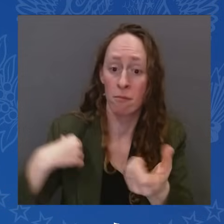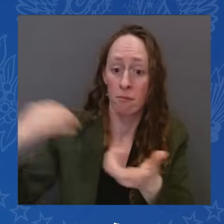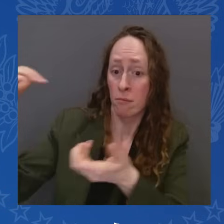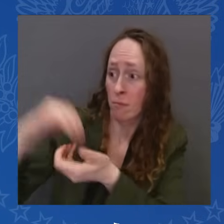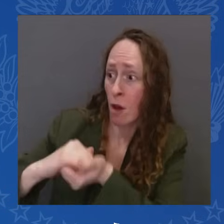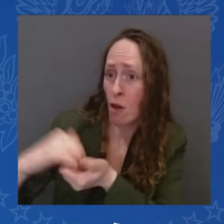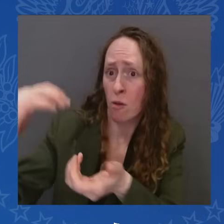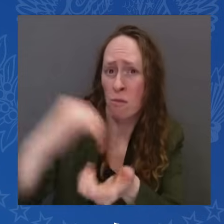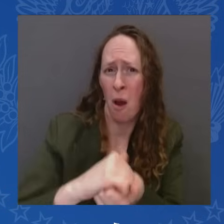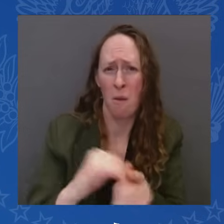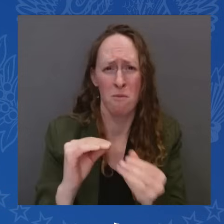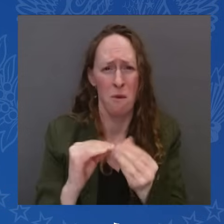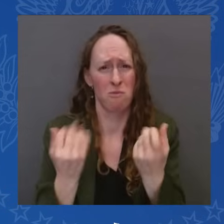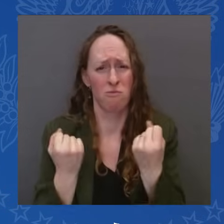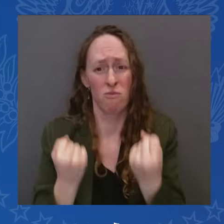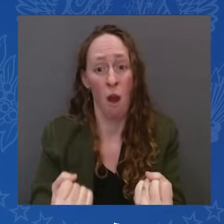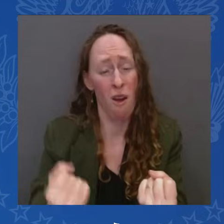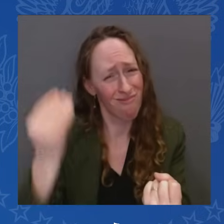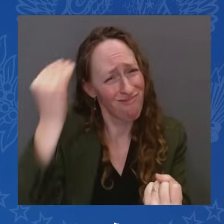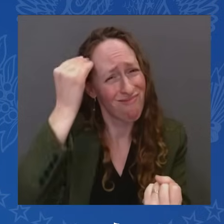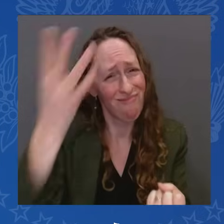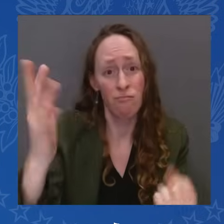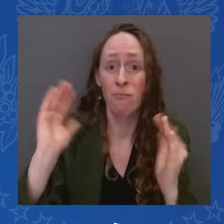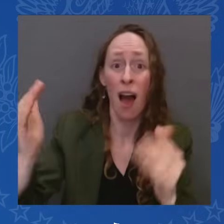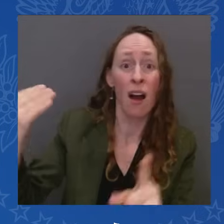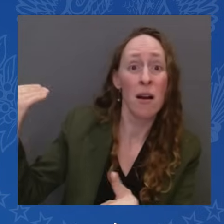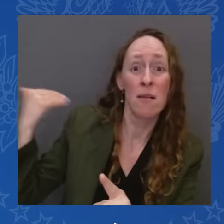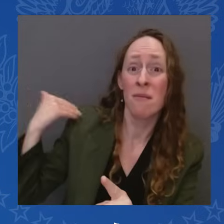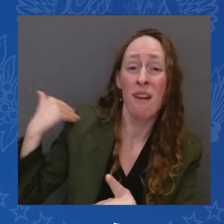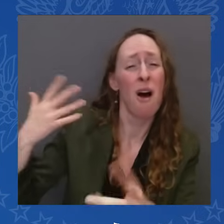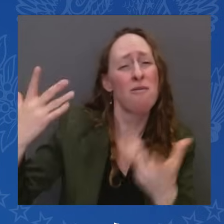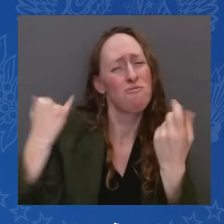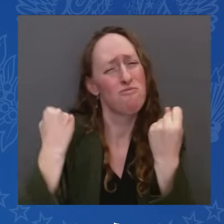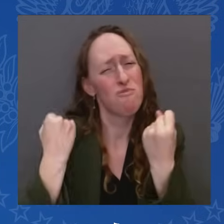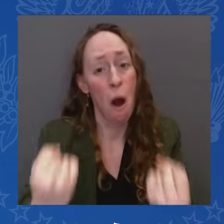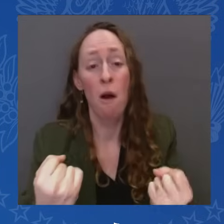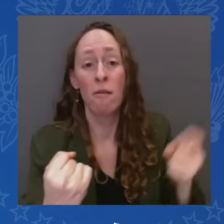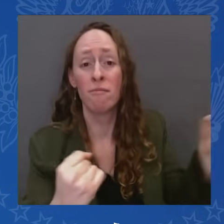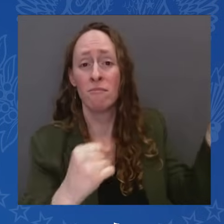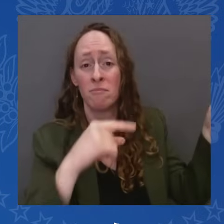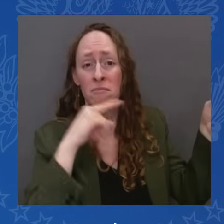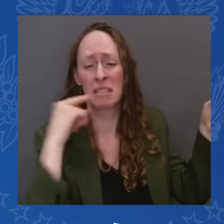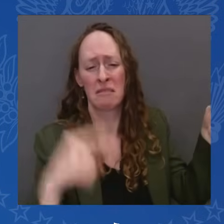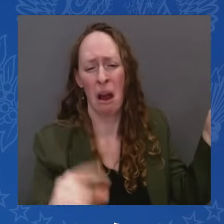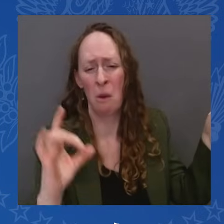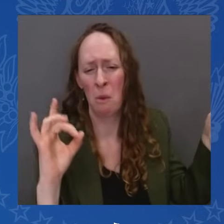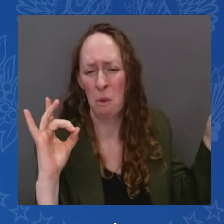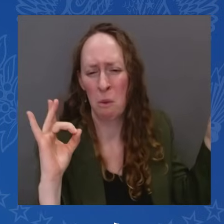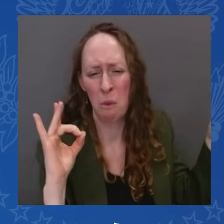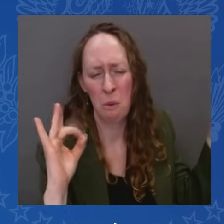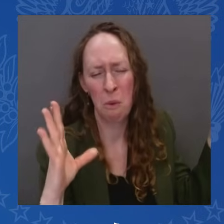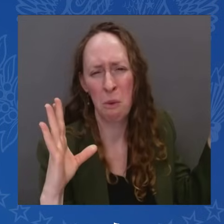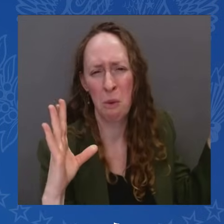And we've freed 50 percent of the territories Russia occupied after February 24th.